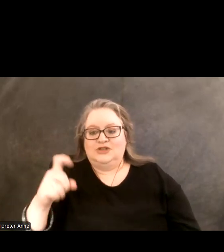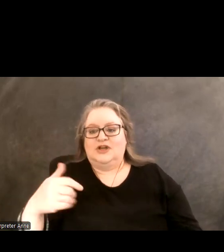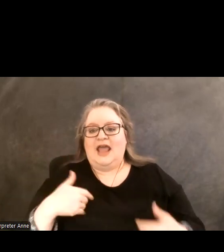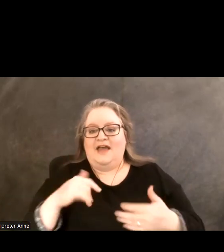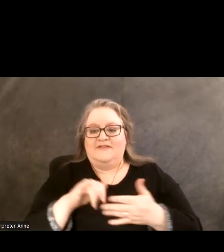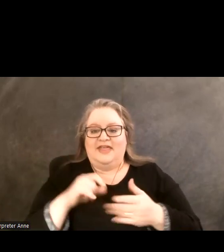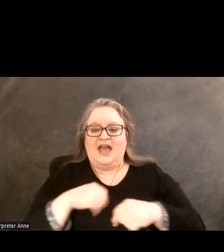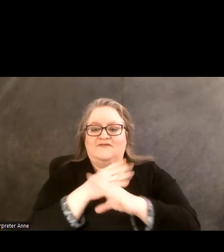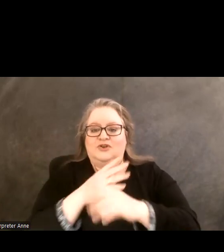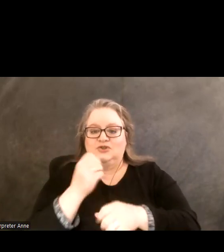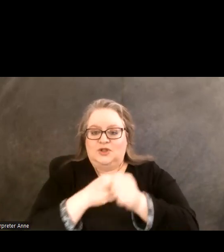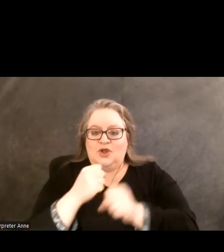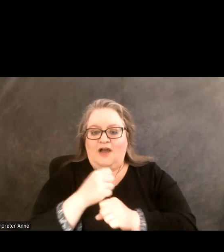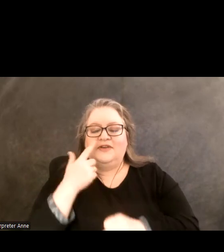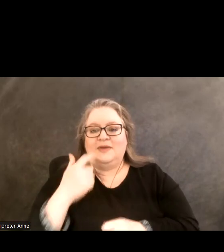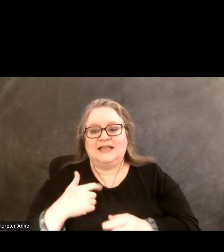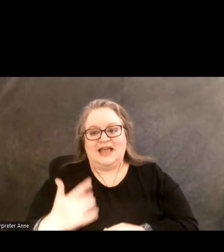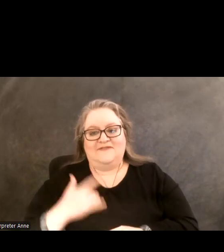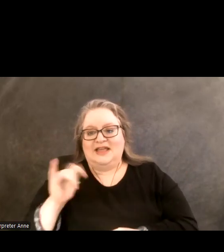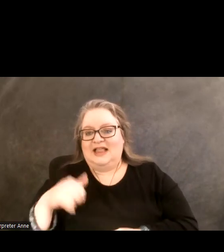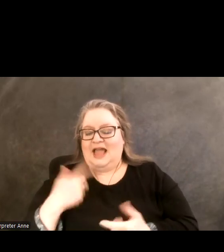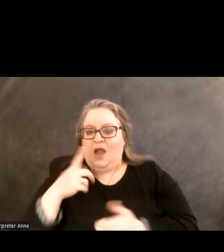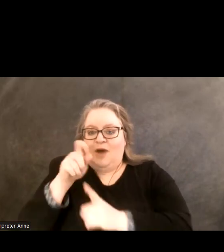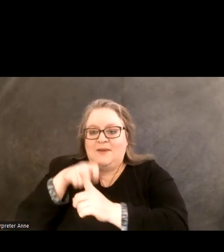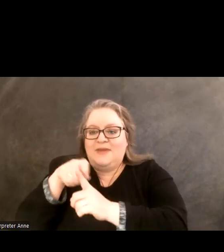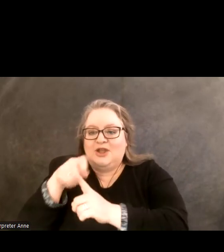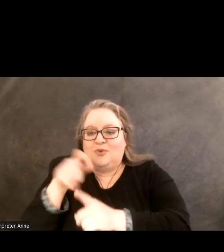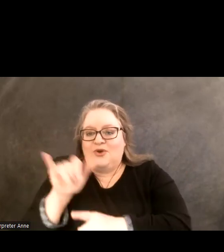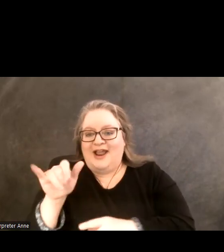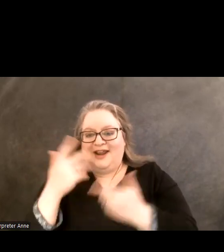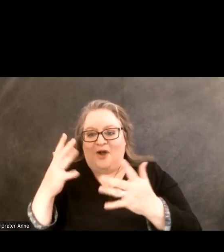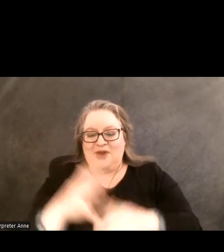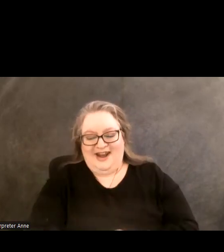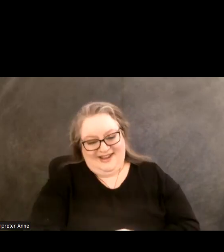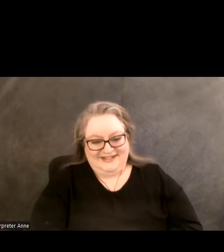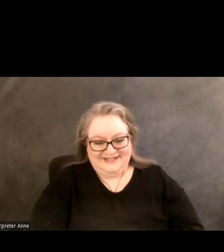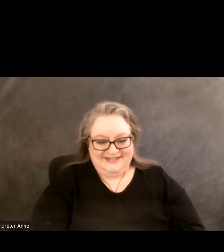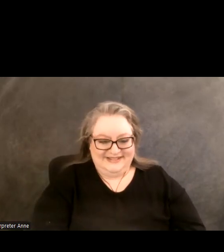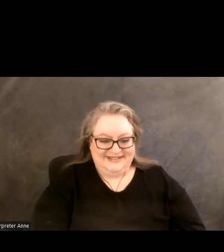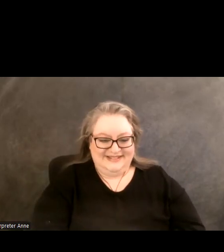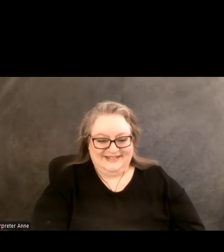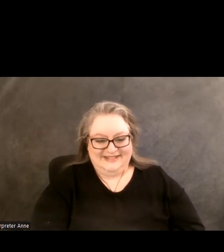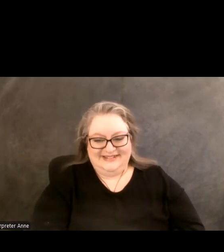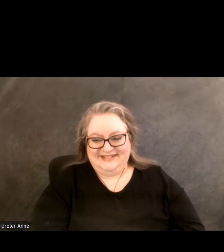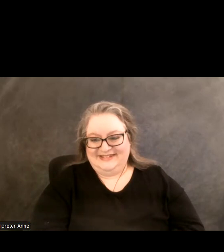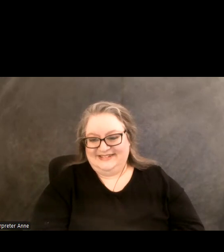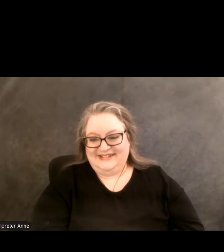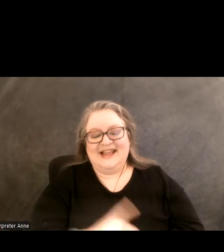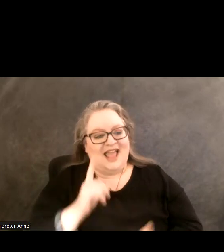coffee because I feel like I want to pick your brain already. >> Absolutely.